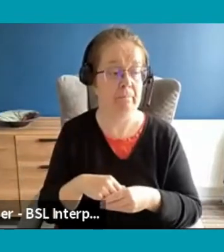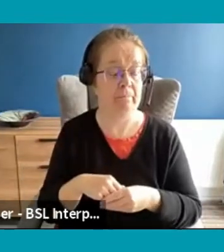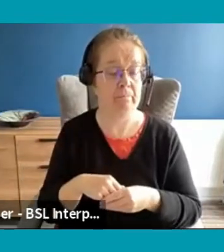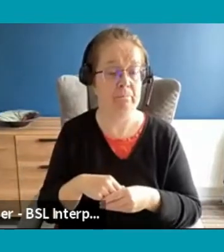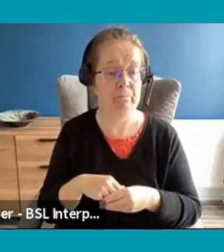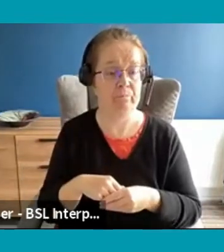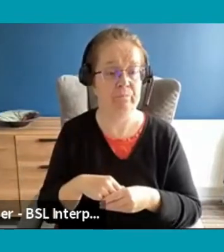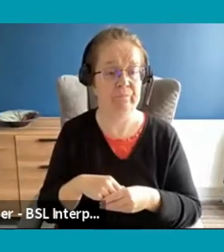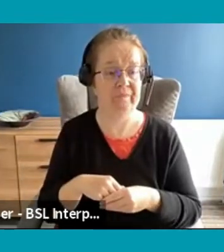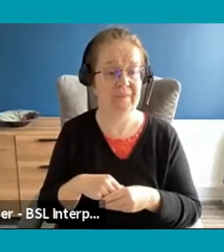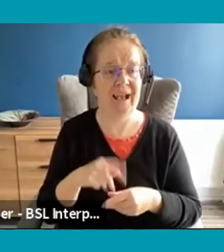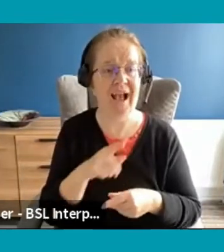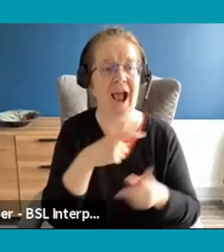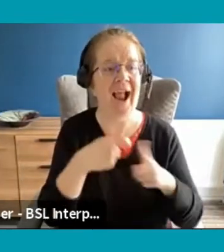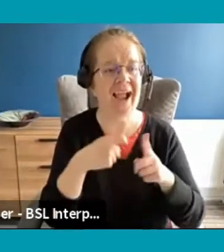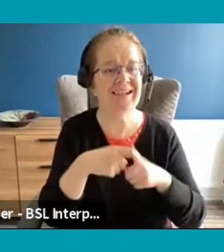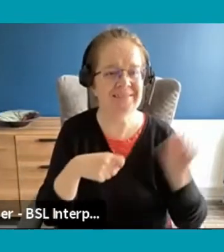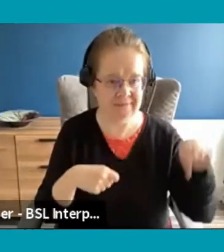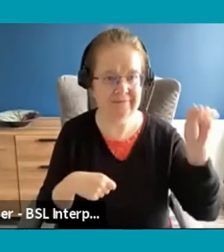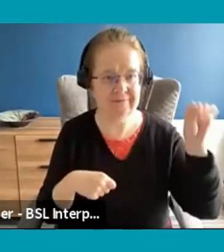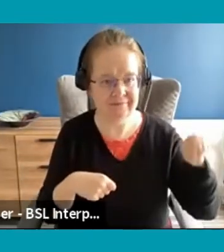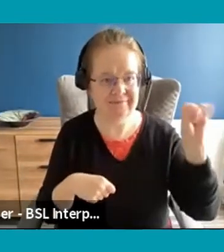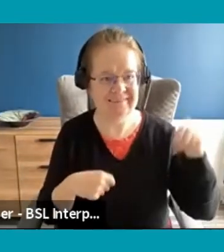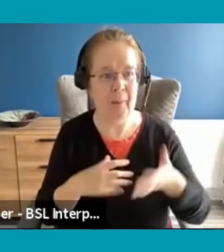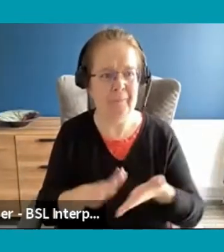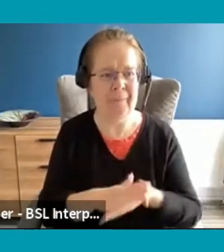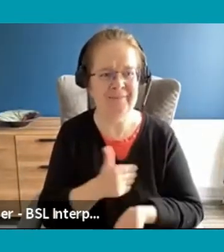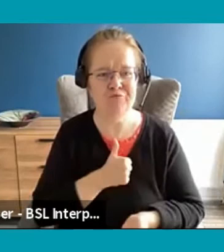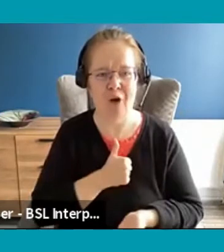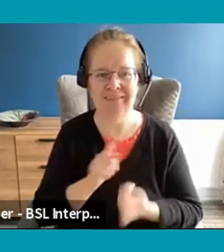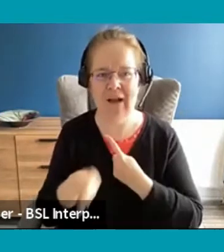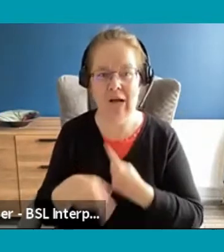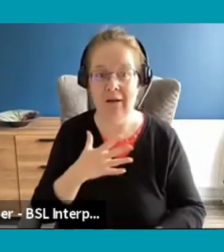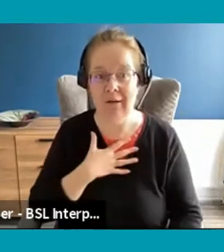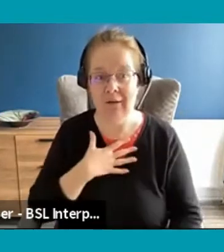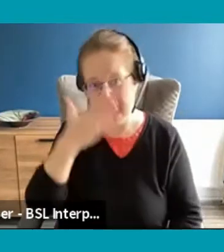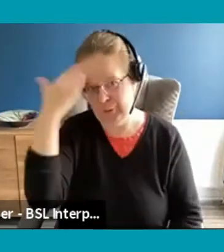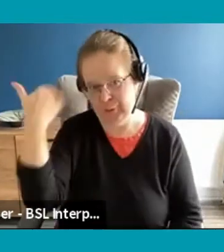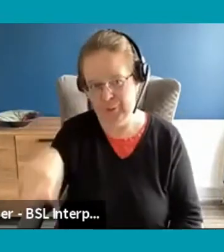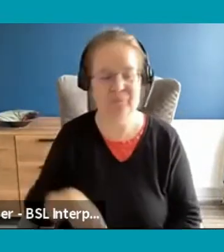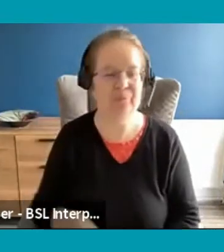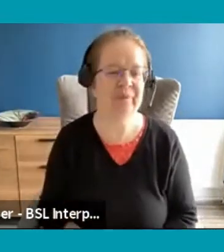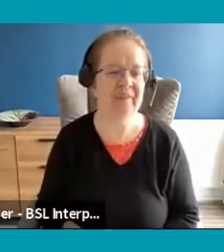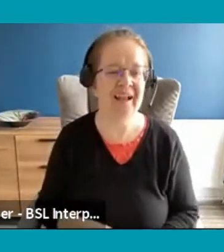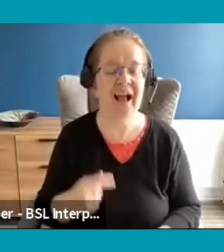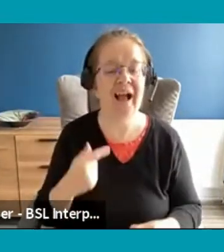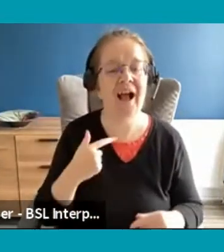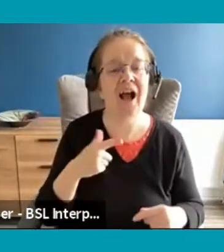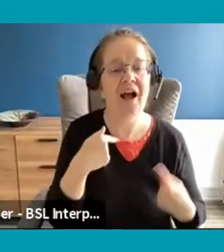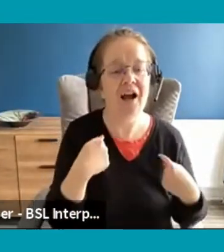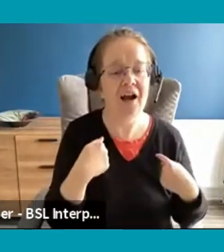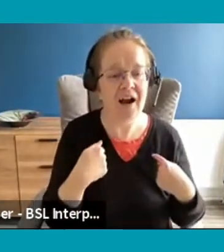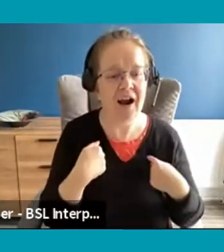Katie's nodding her head so I'm, I'm pleased about that and and I hope that answers the question, so maybe I think it's a yes.